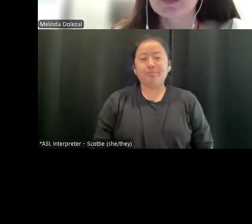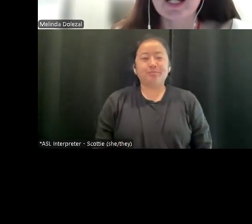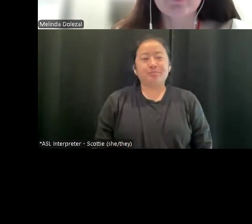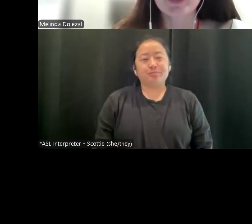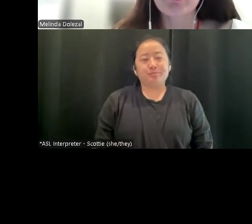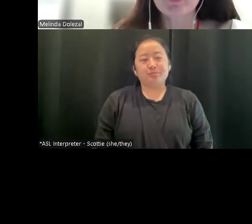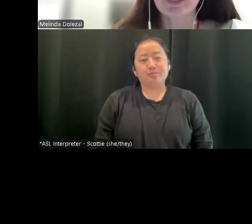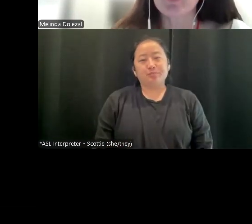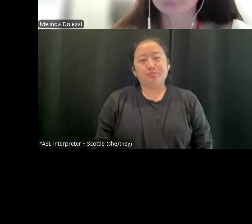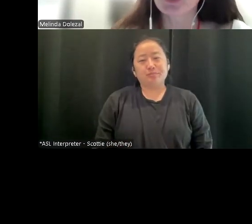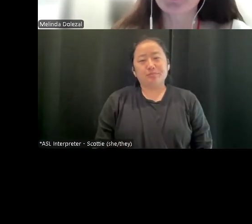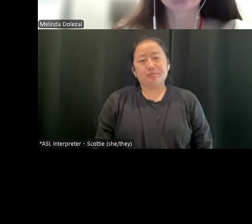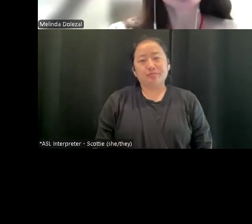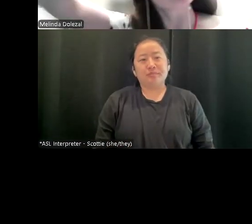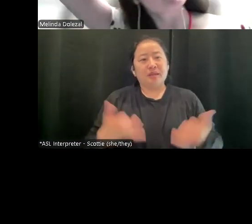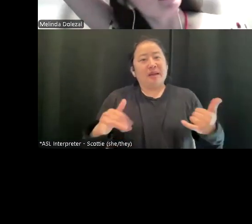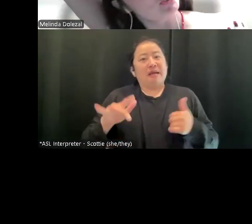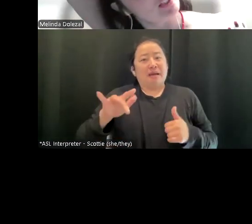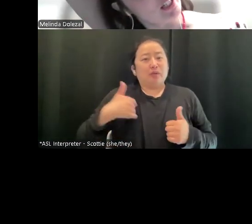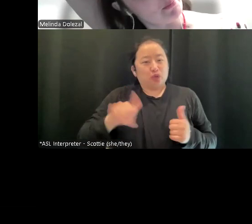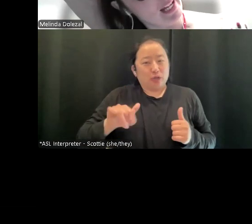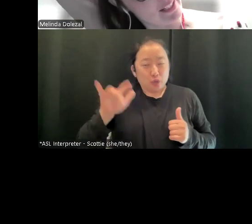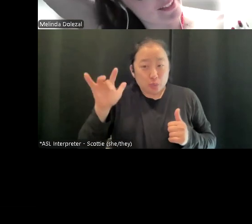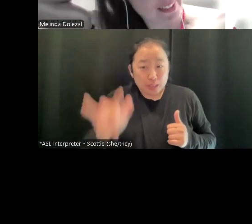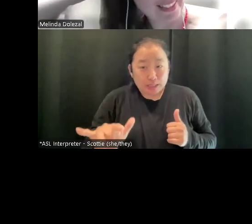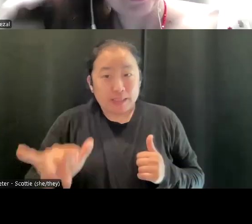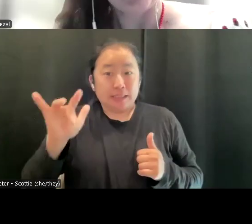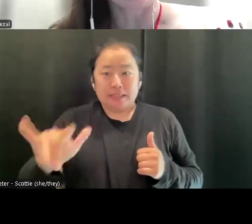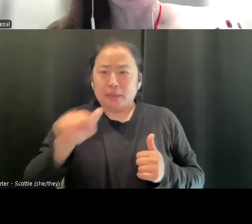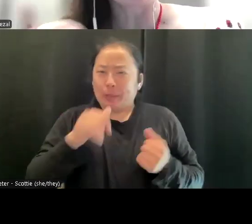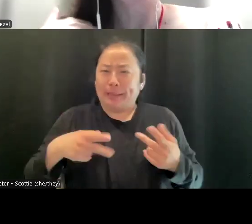And it's fighting me now. Trying to click, it was like, you shall not pass!